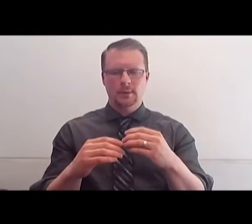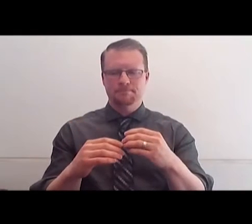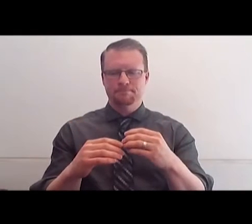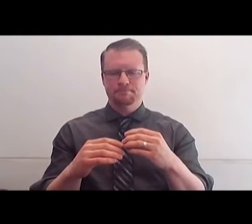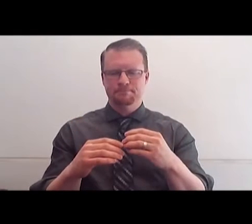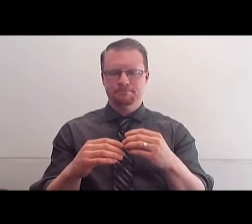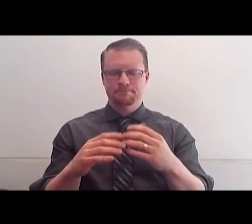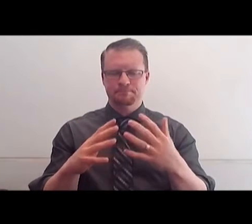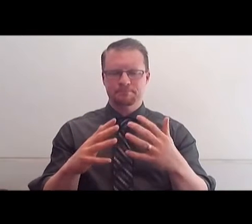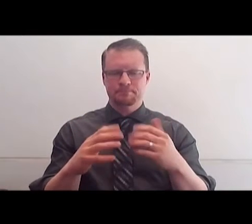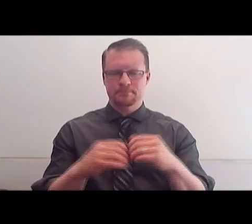or